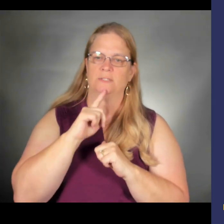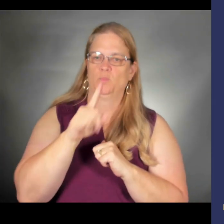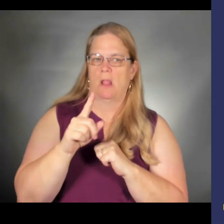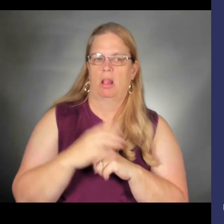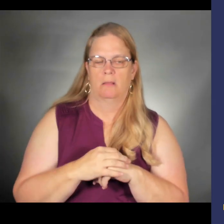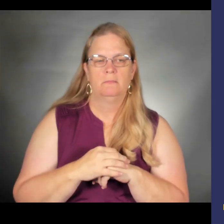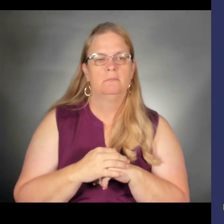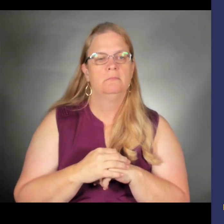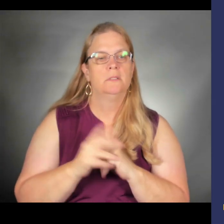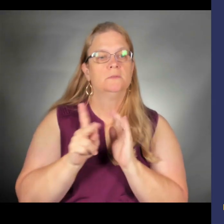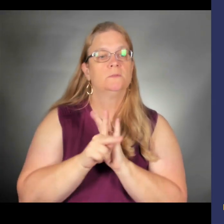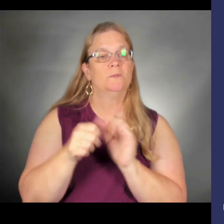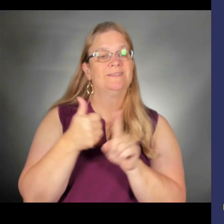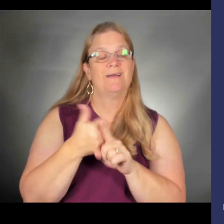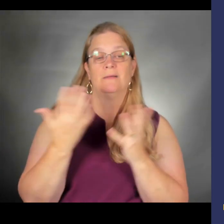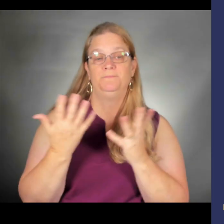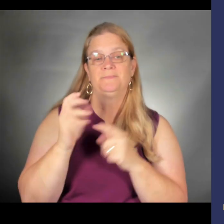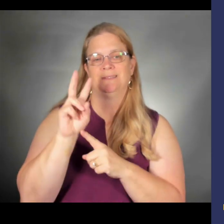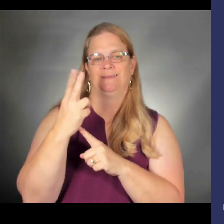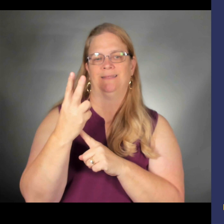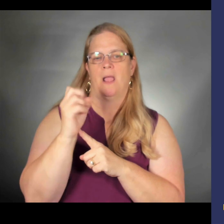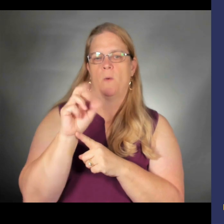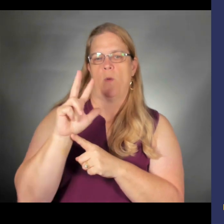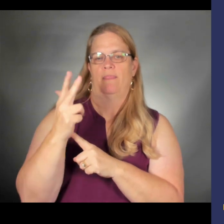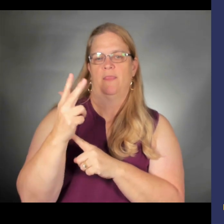about the severity of this problem. The problem is real.